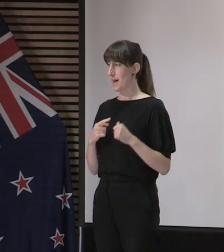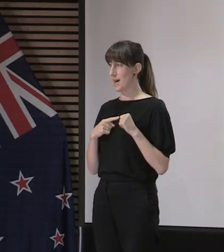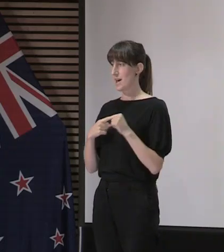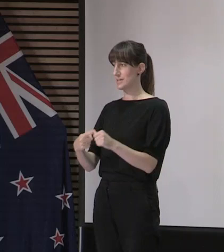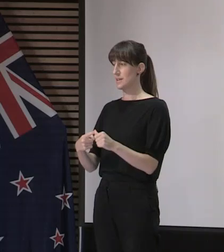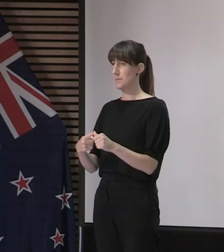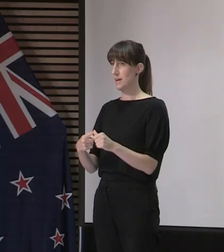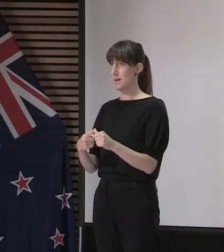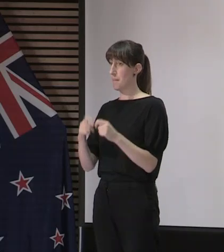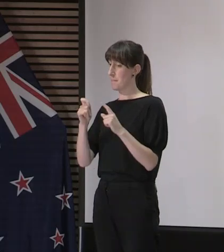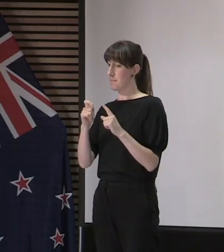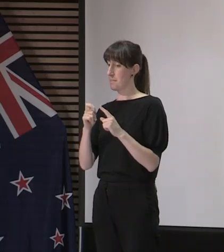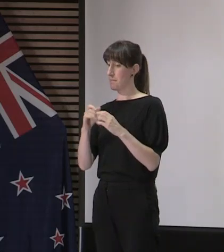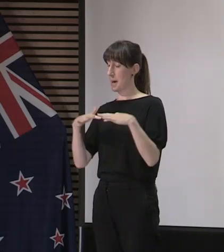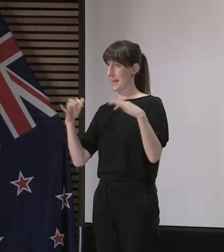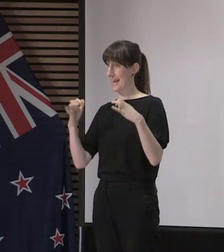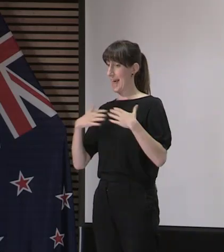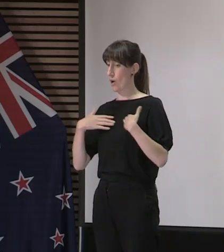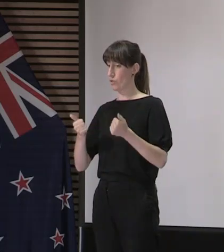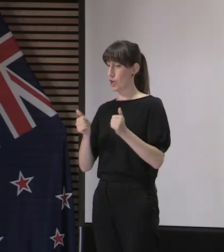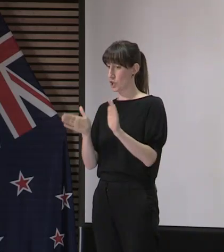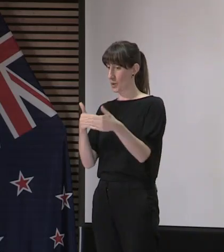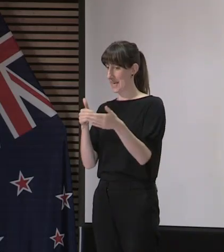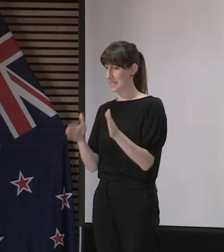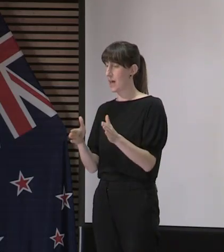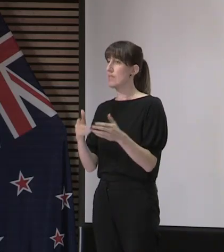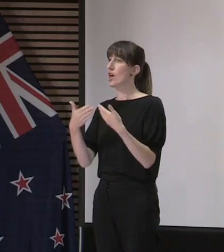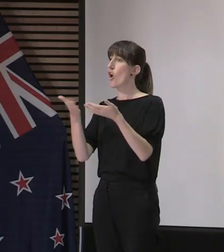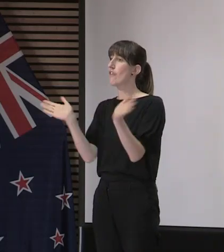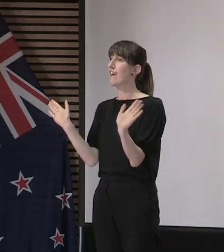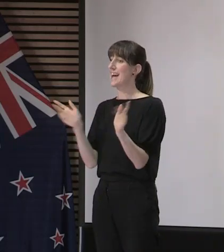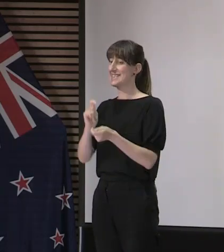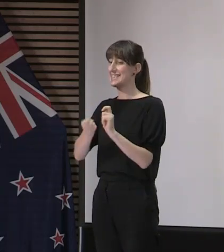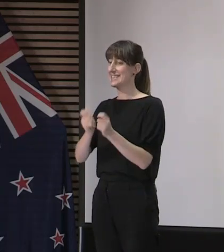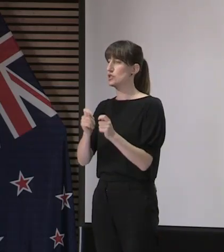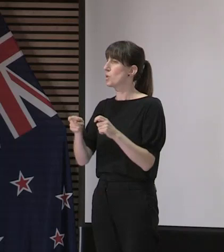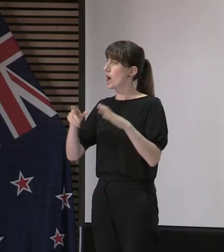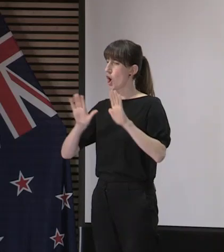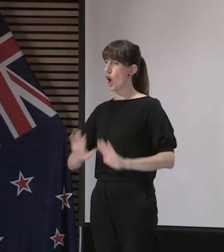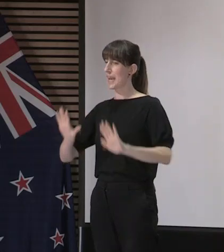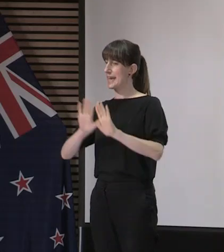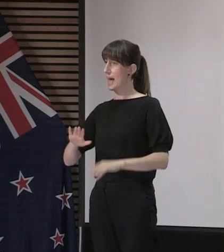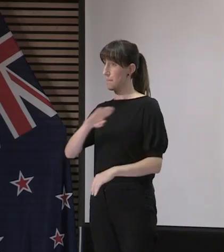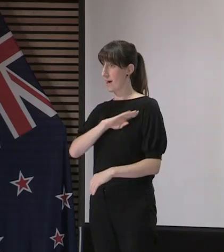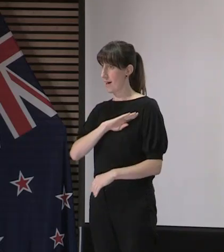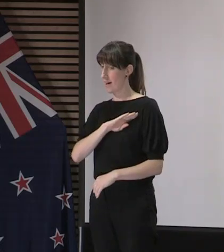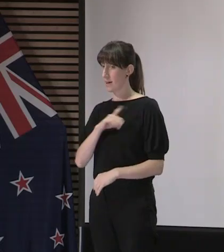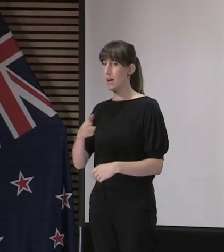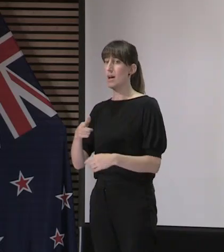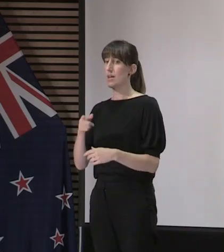hawks bay testing positive.